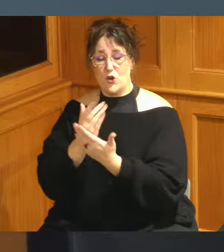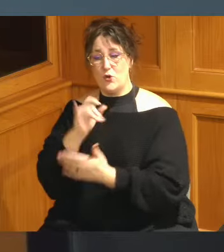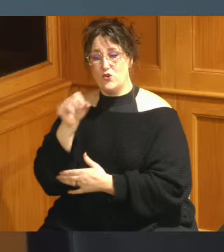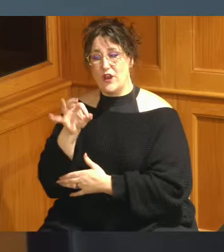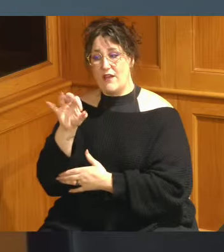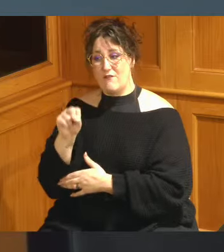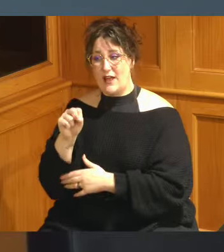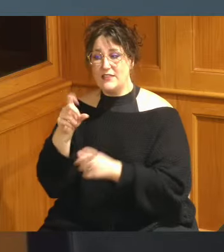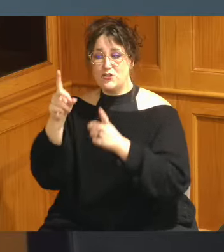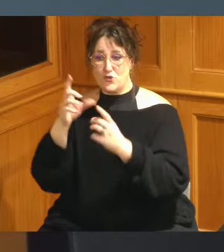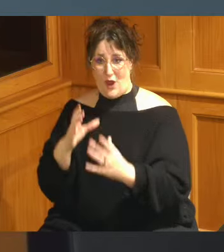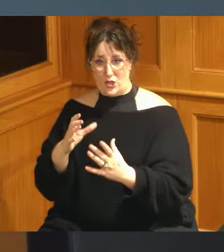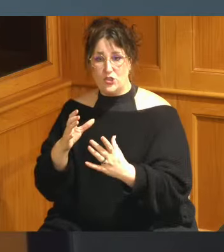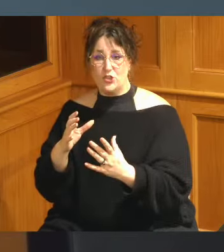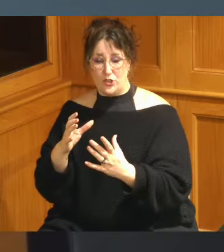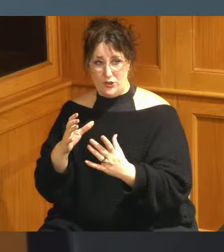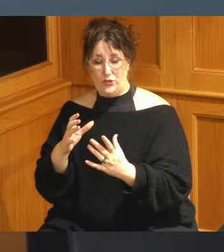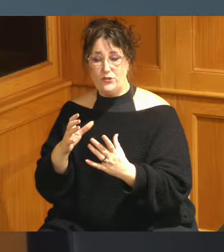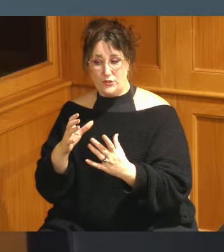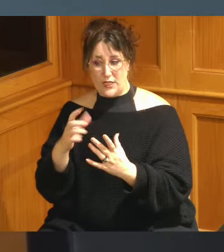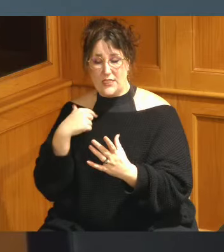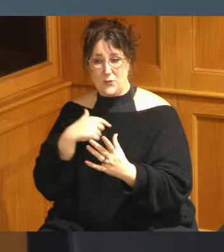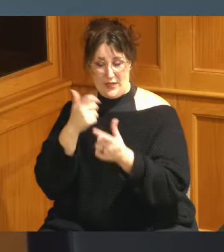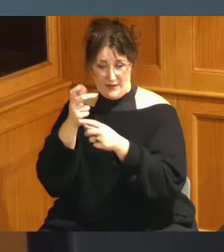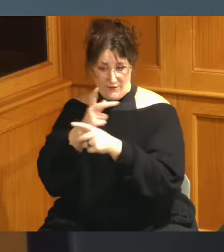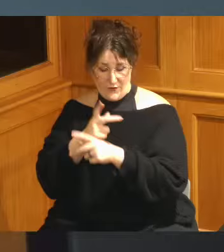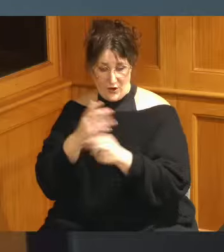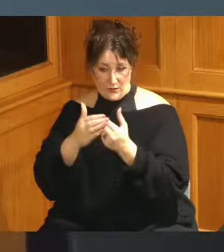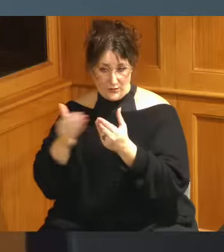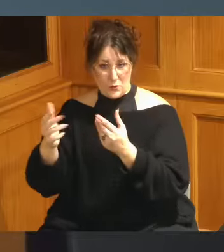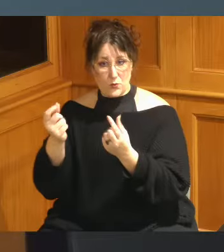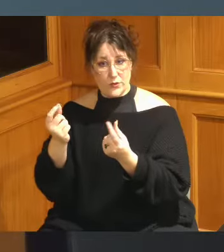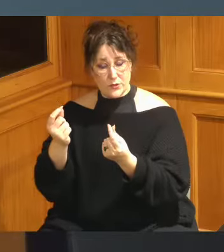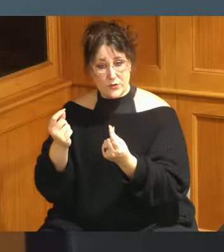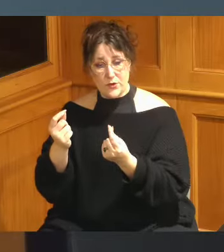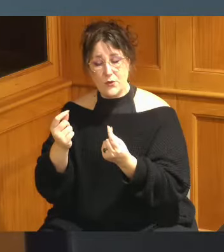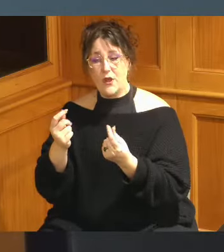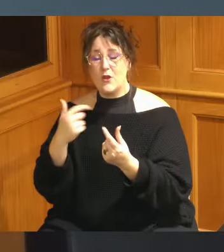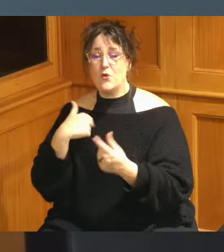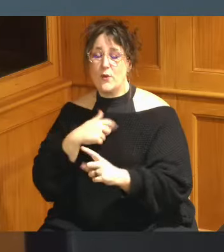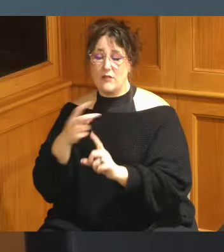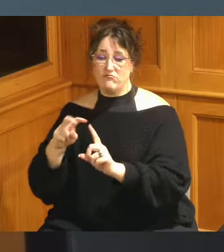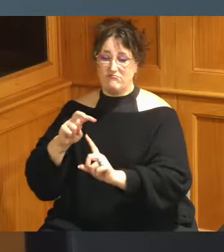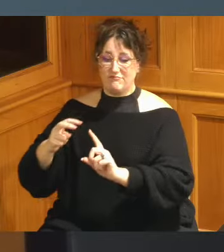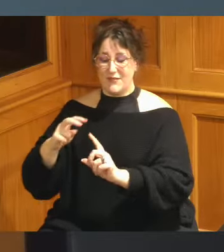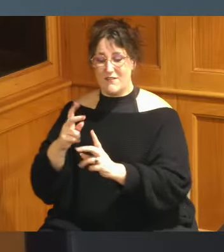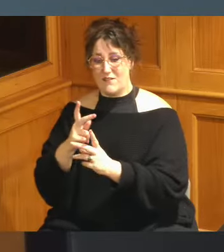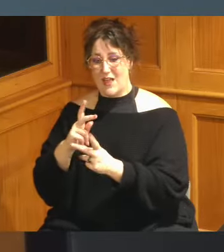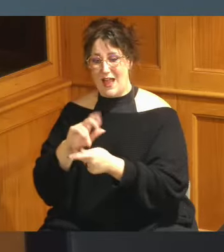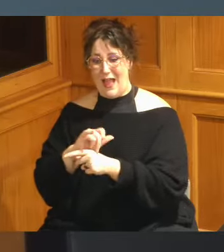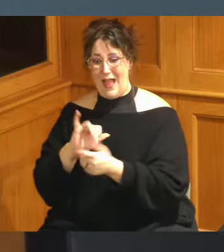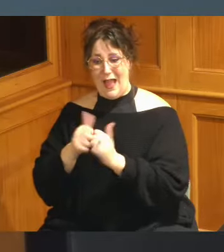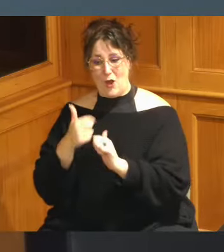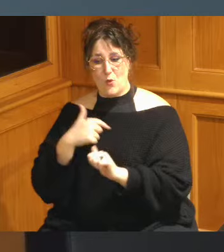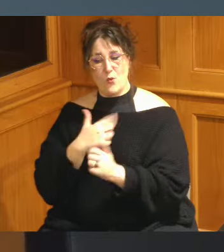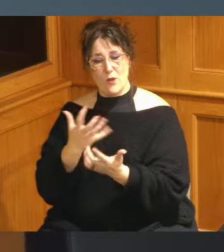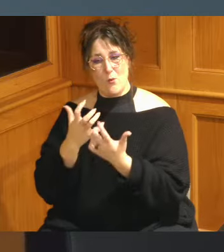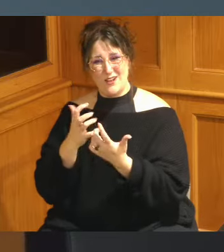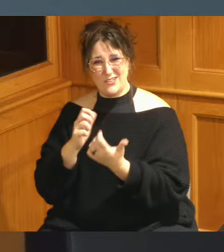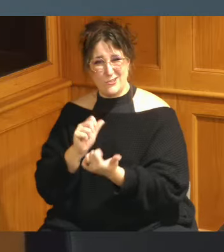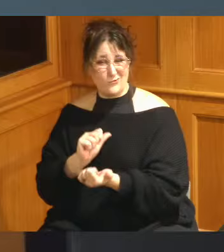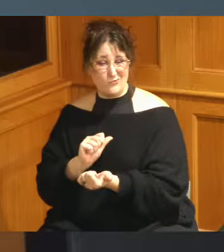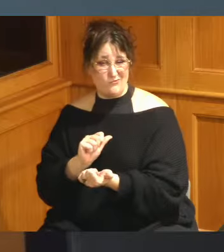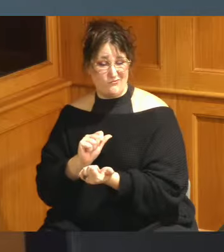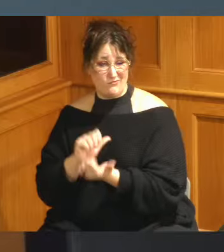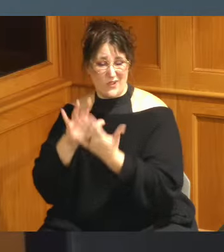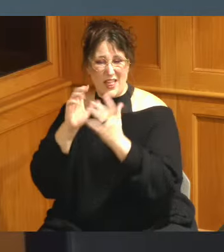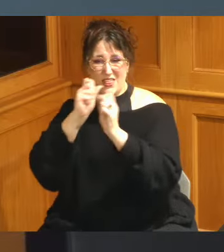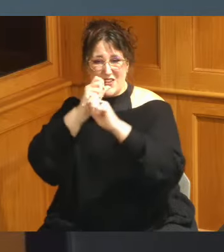Director. as we move forward and look at how we want to I guess the vision to fulfill the vision